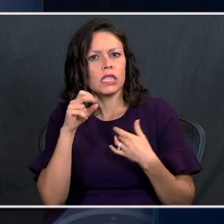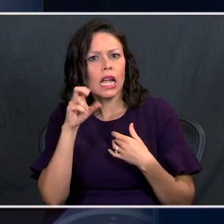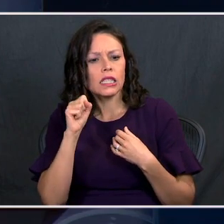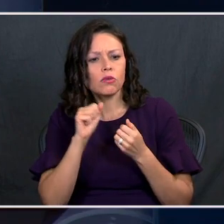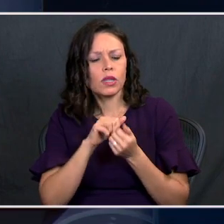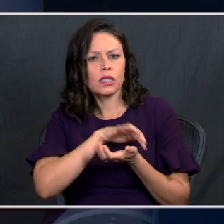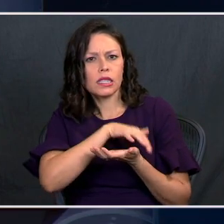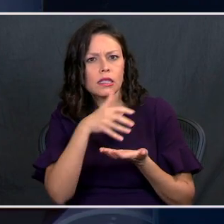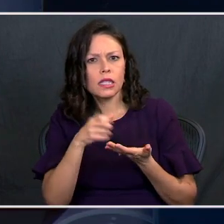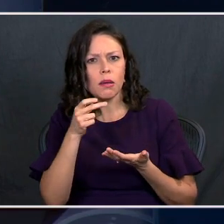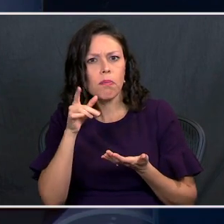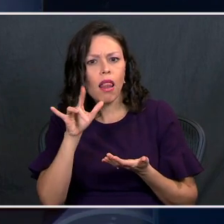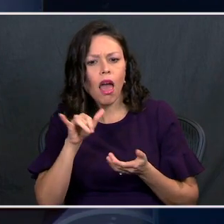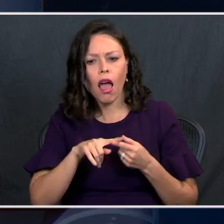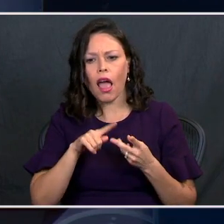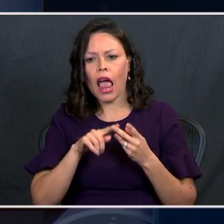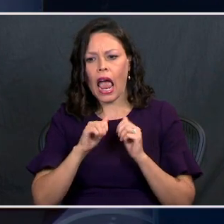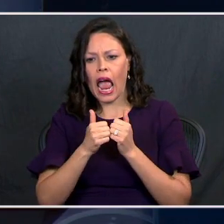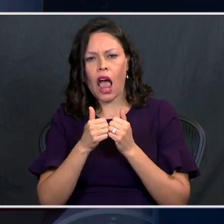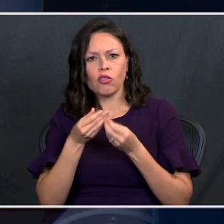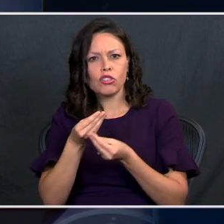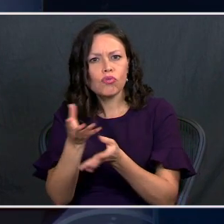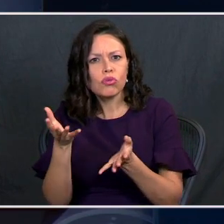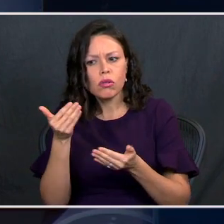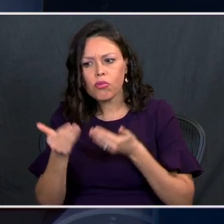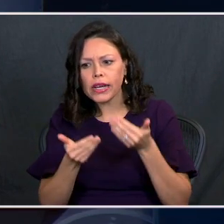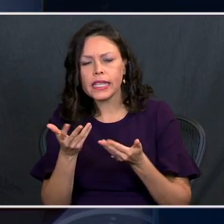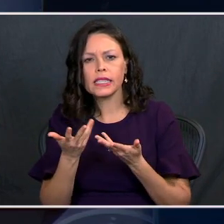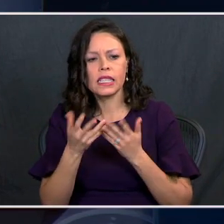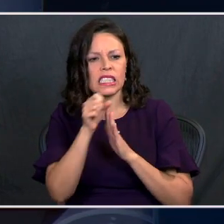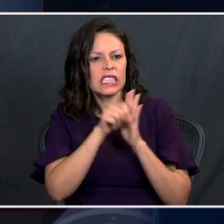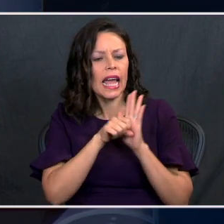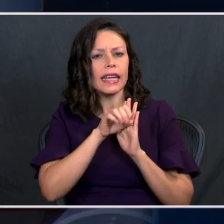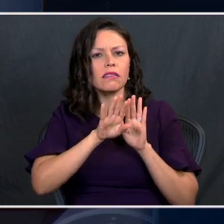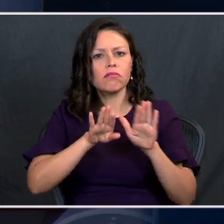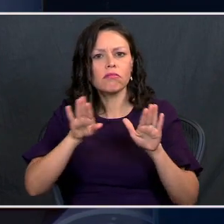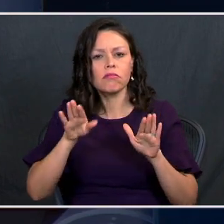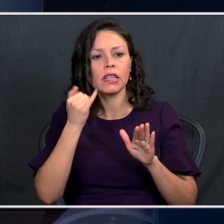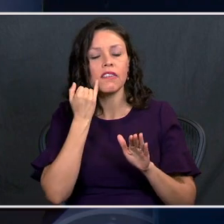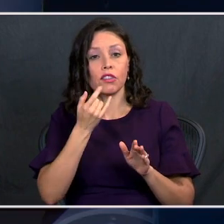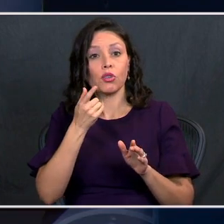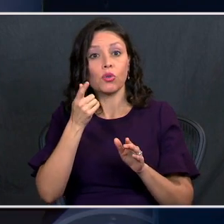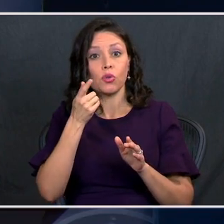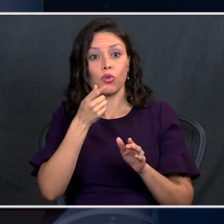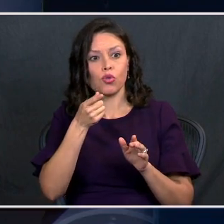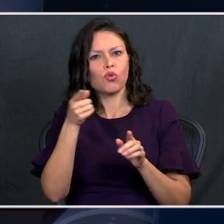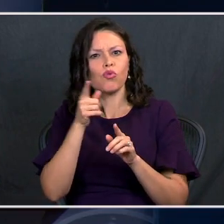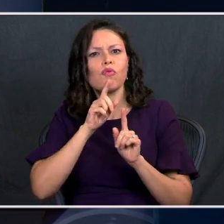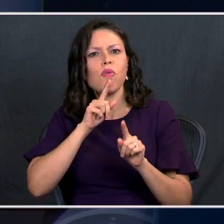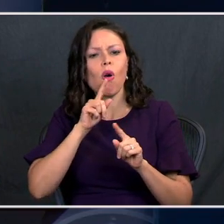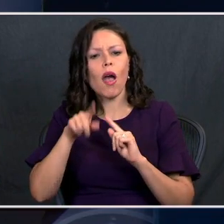the status of distribution, the status of states when there's reporting from all of you on states